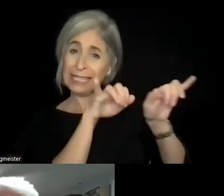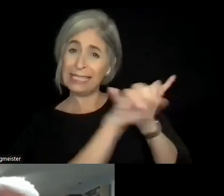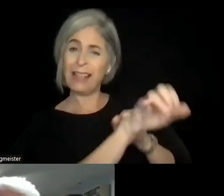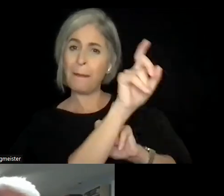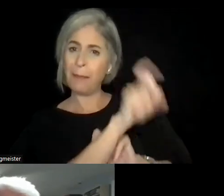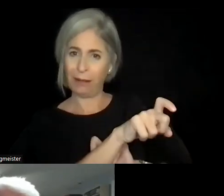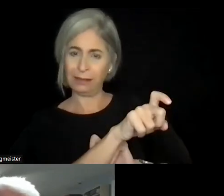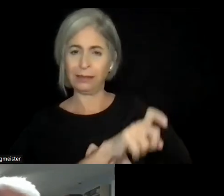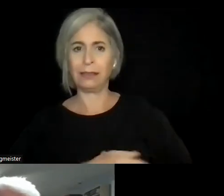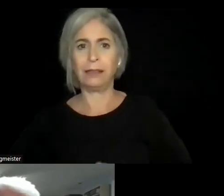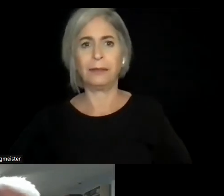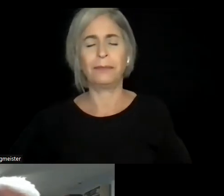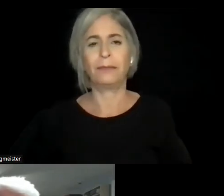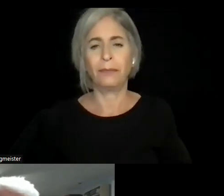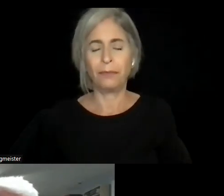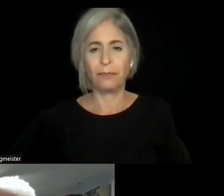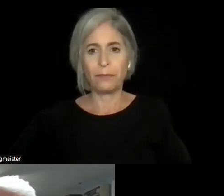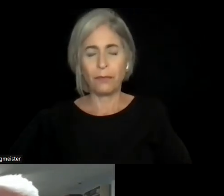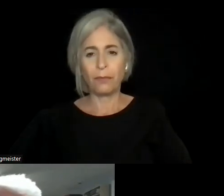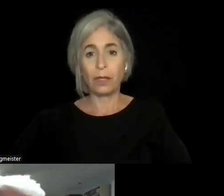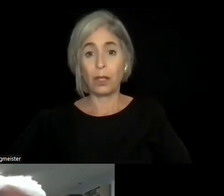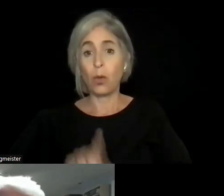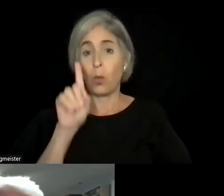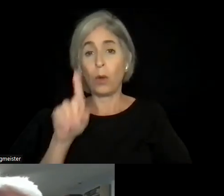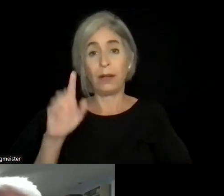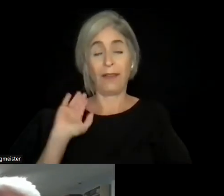same as others other